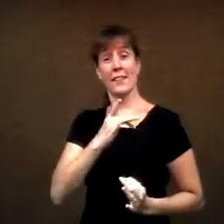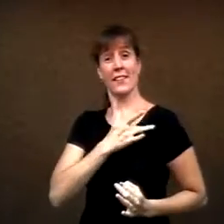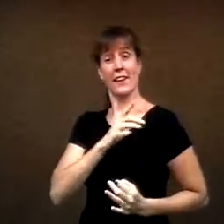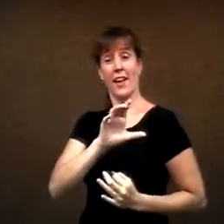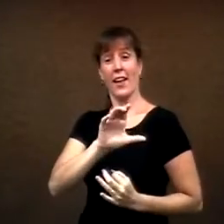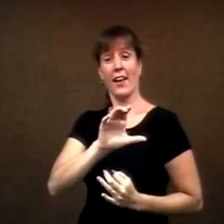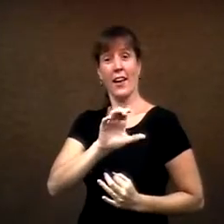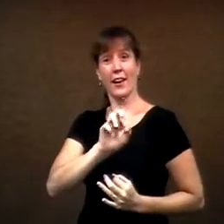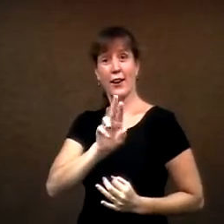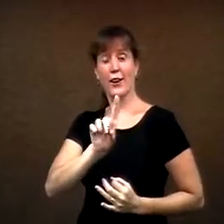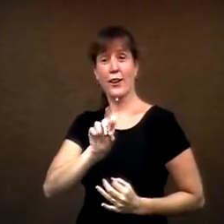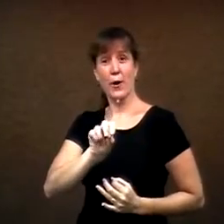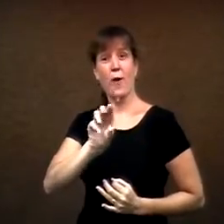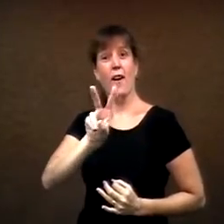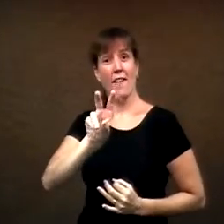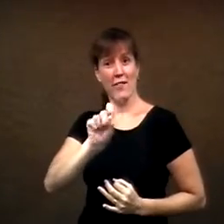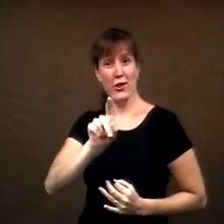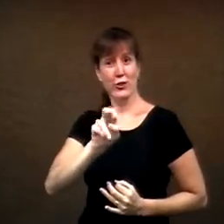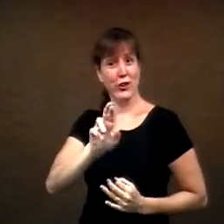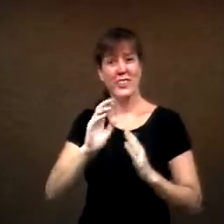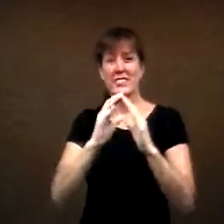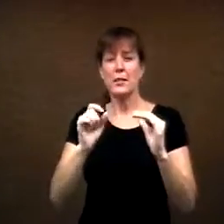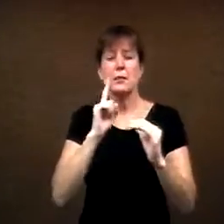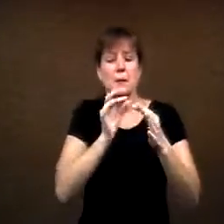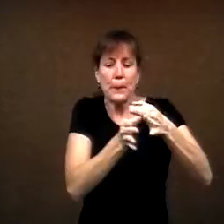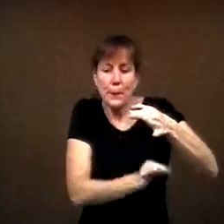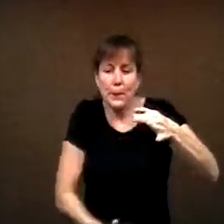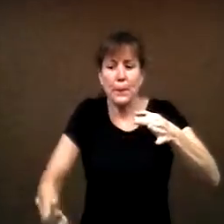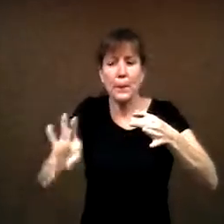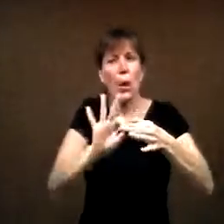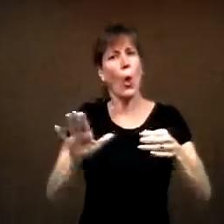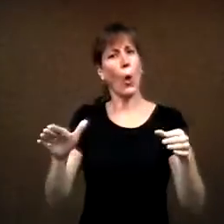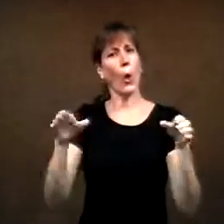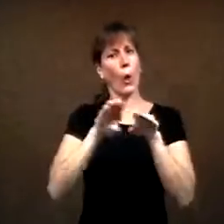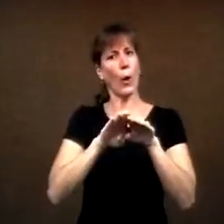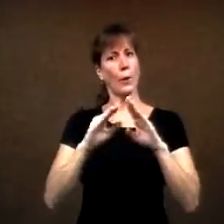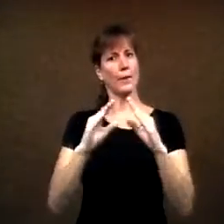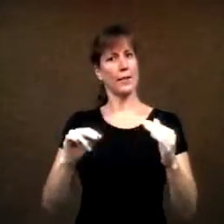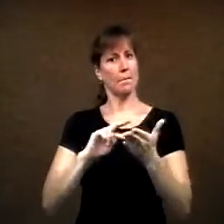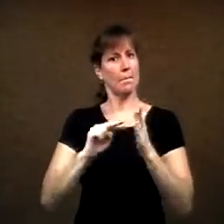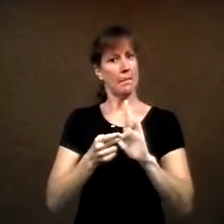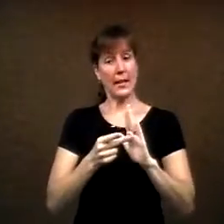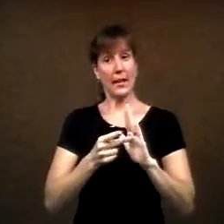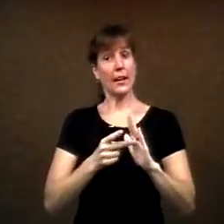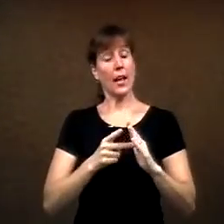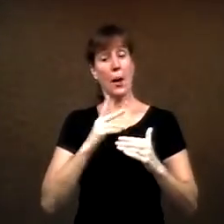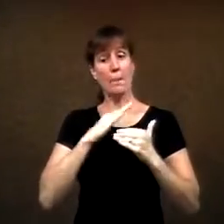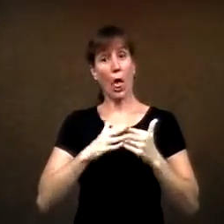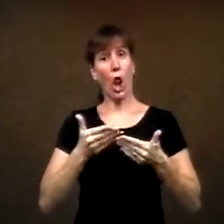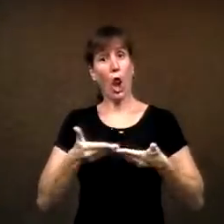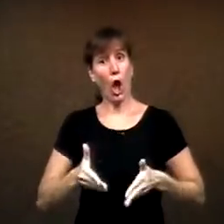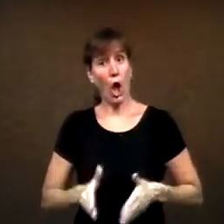At no time are you losing large amounts of fluid, or at no time, are you gaining large amounts of fluid.